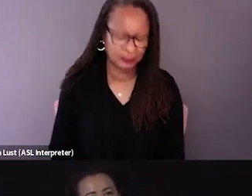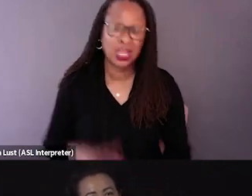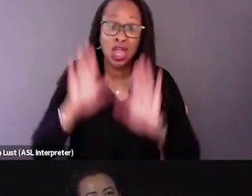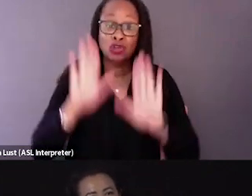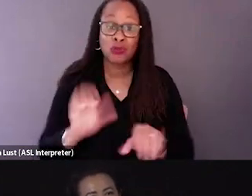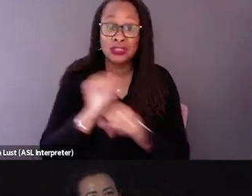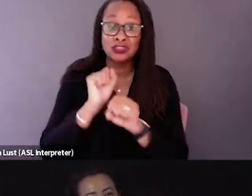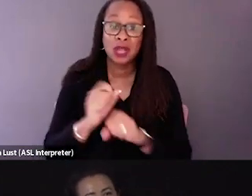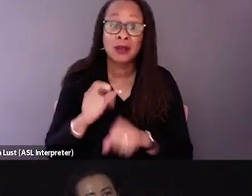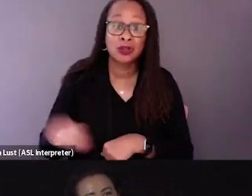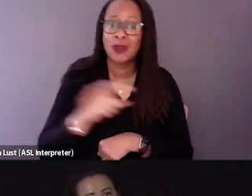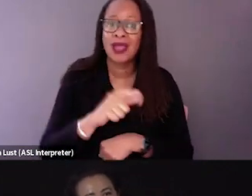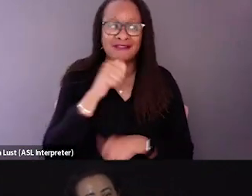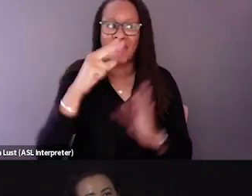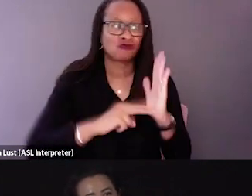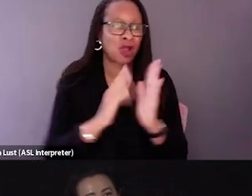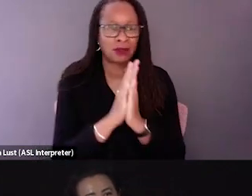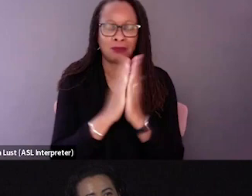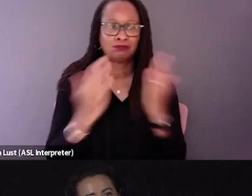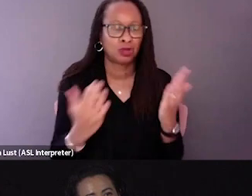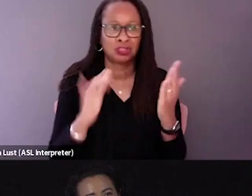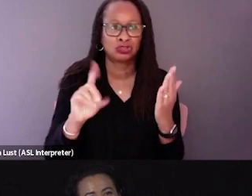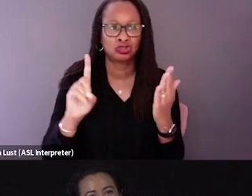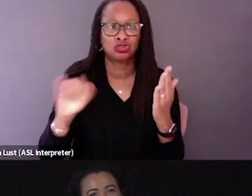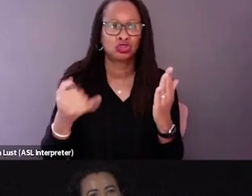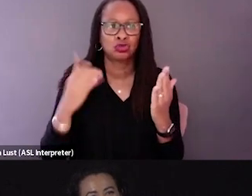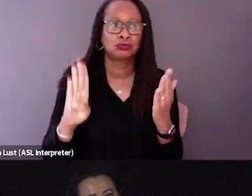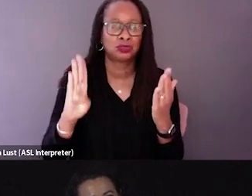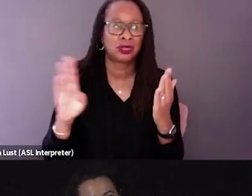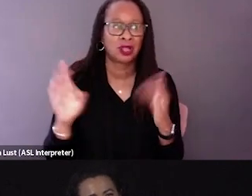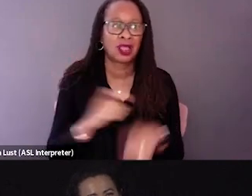I have not read a Judy Blume book and now I wanna go to the library. There better be some there.